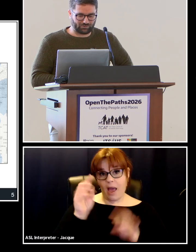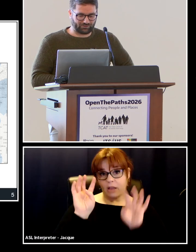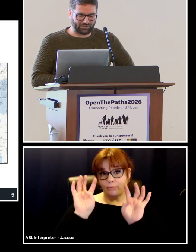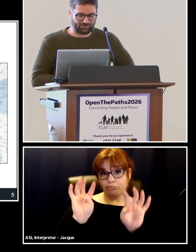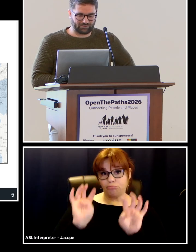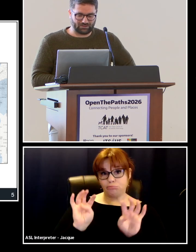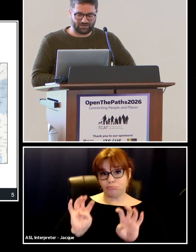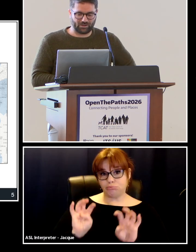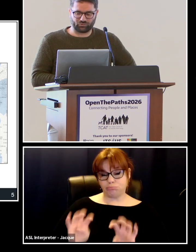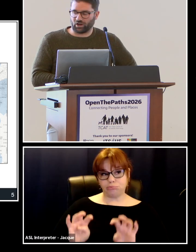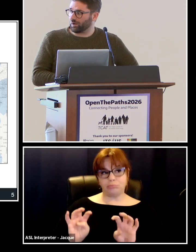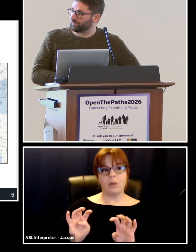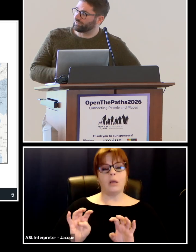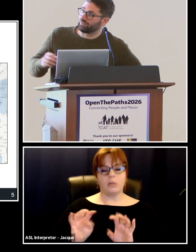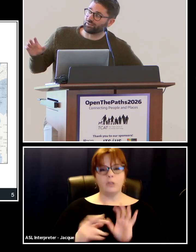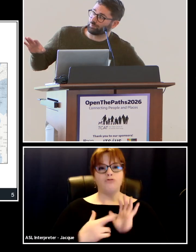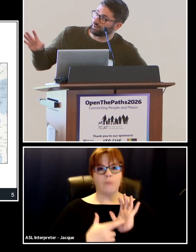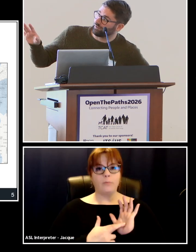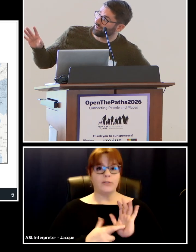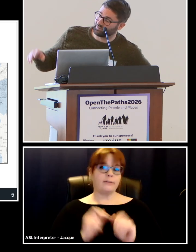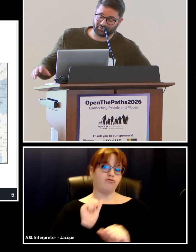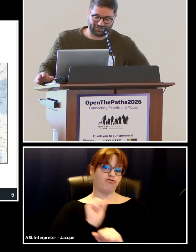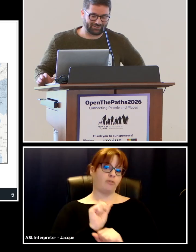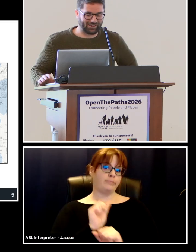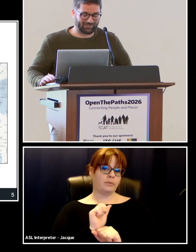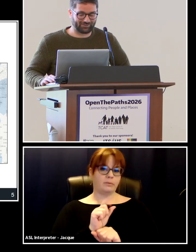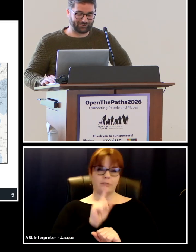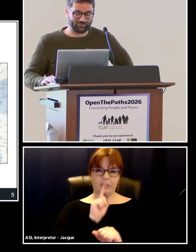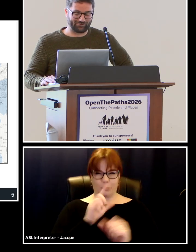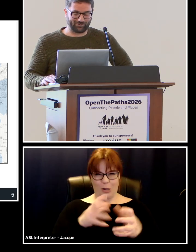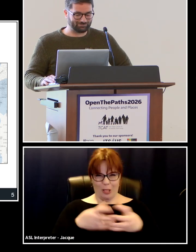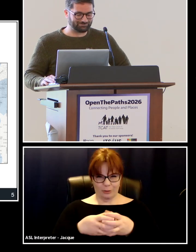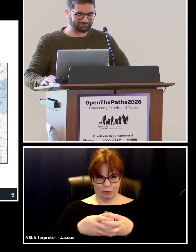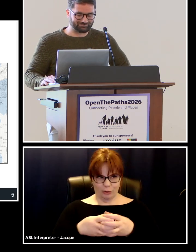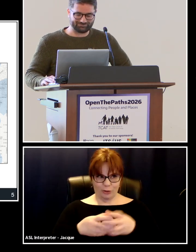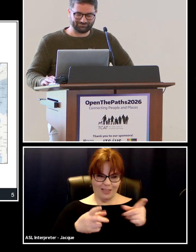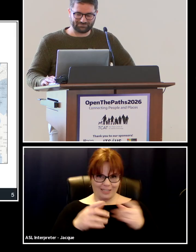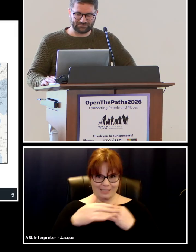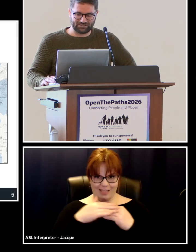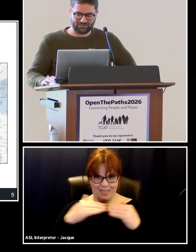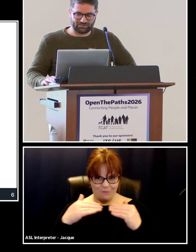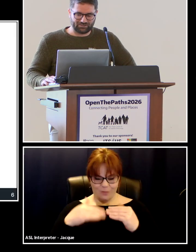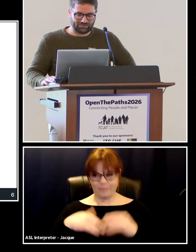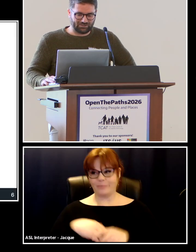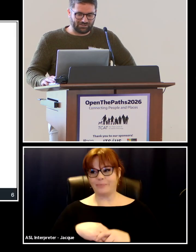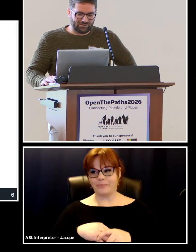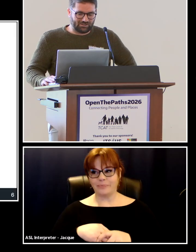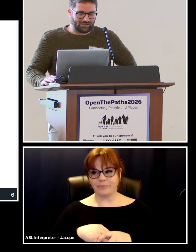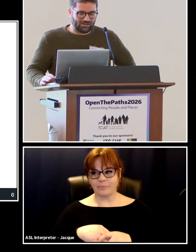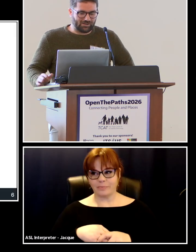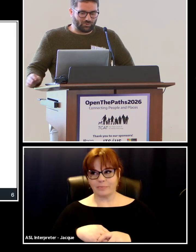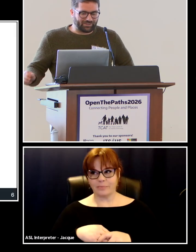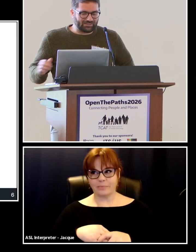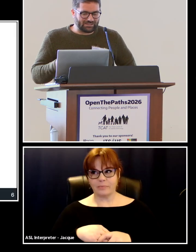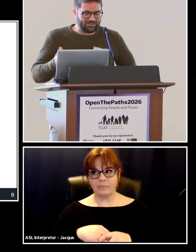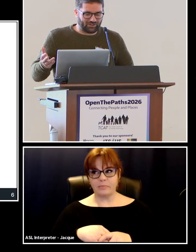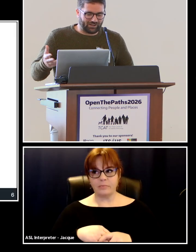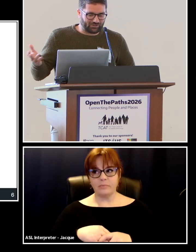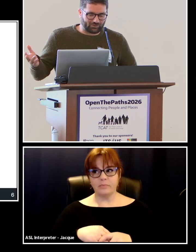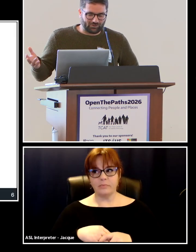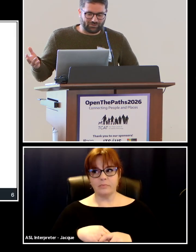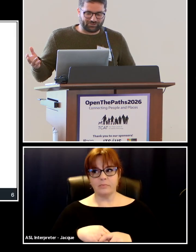represent um jobs. They're pretty clustered at at this zoom level. Um within each isochrone,